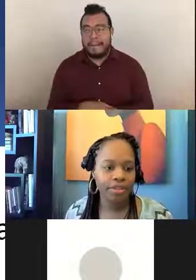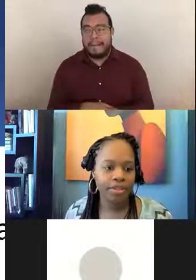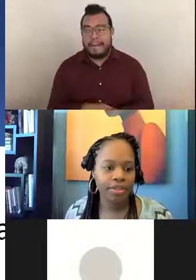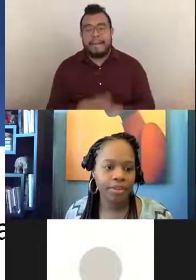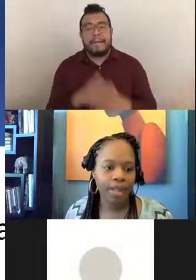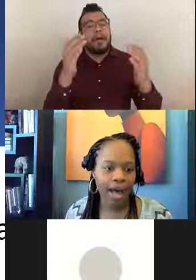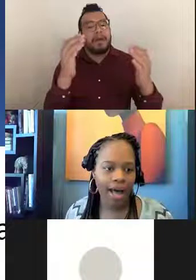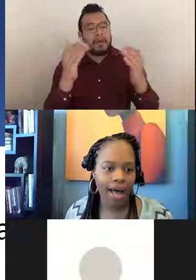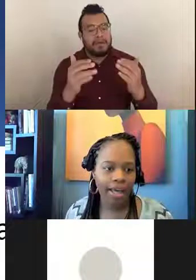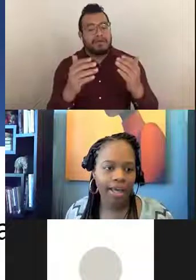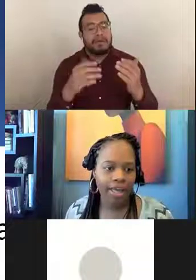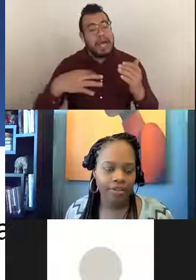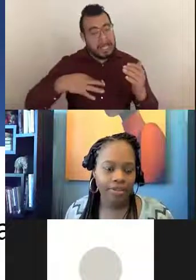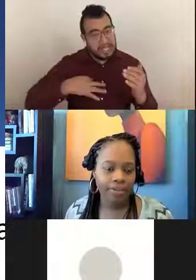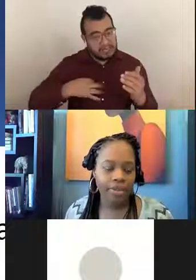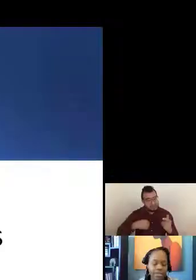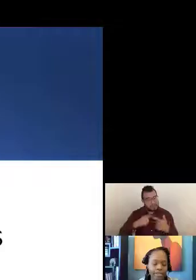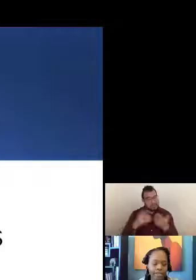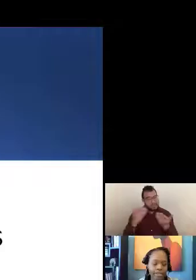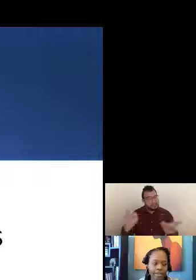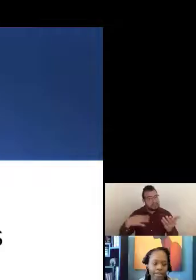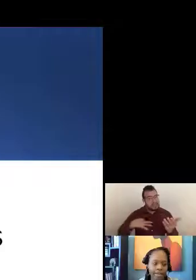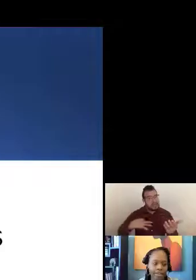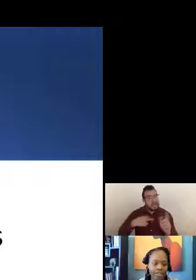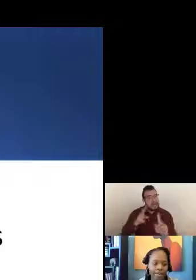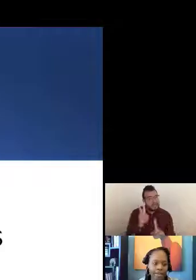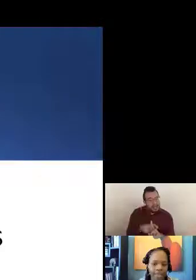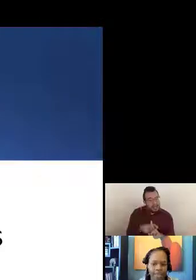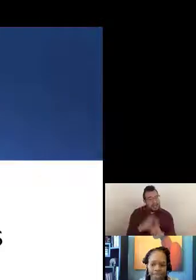to apply and submit their grant to the NIH.